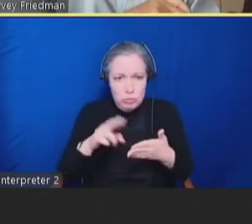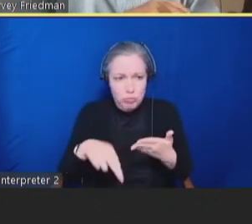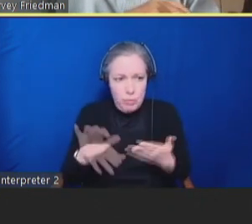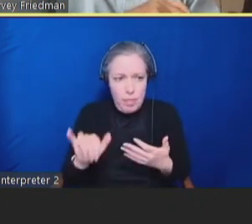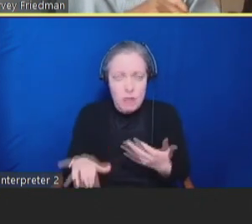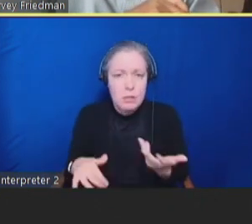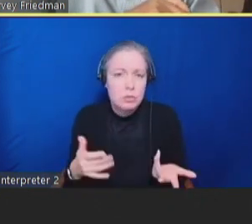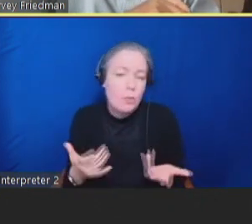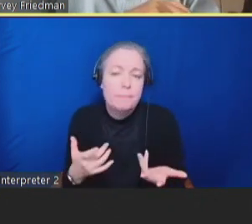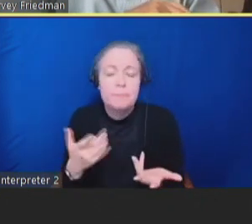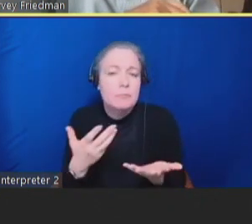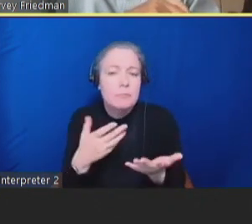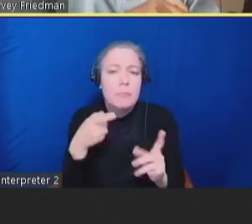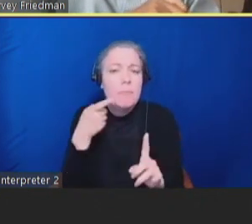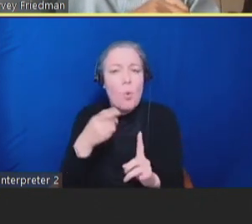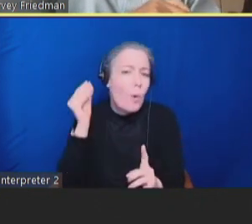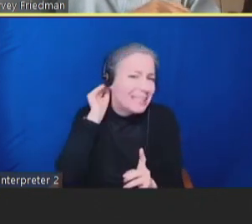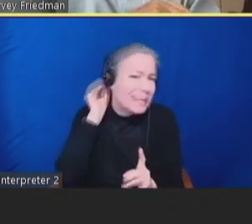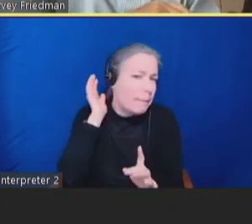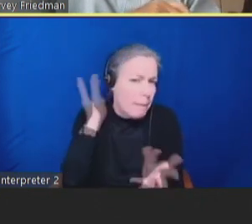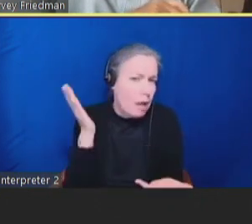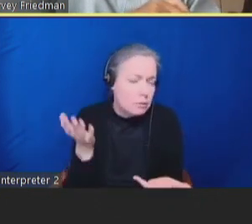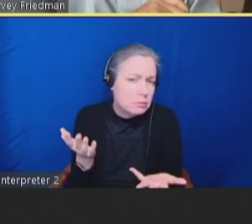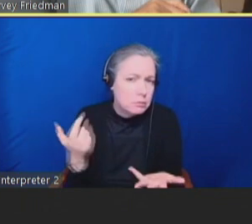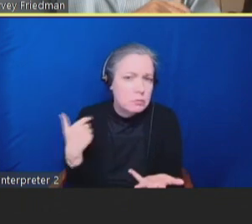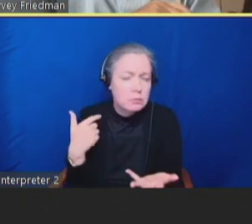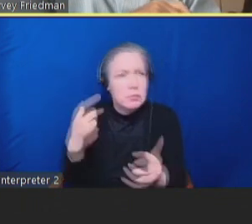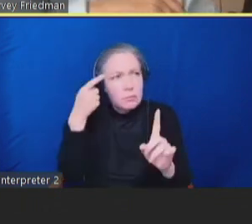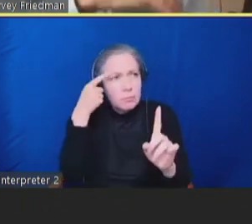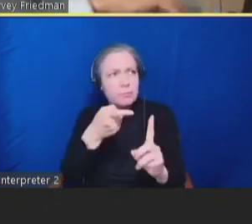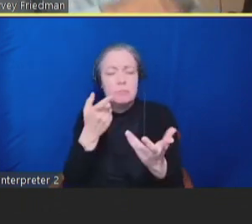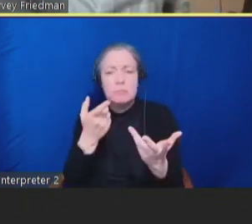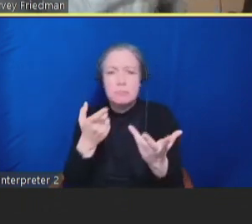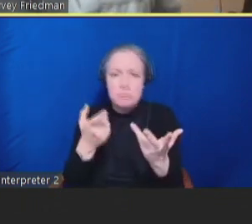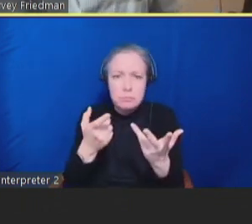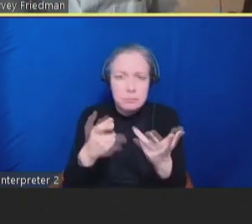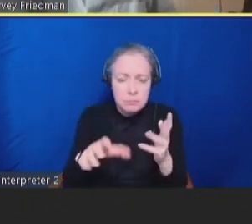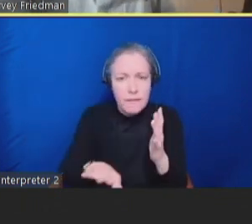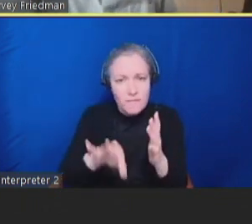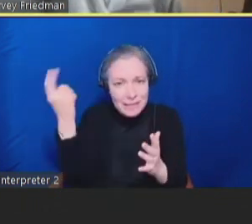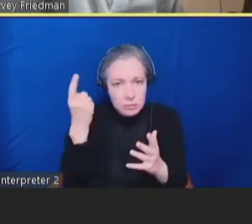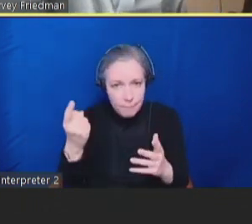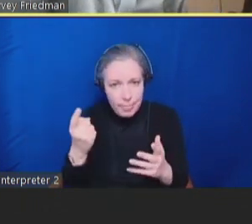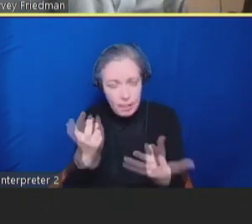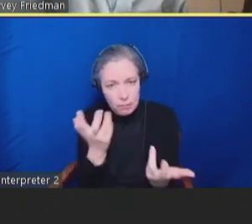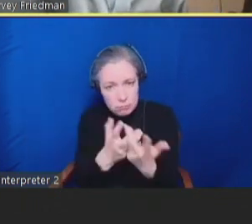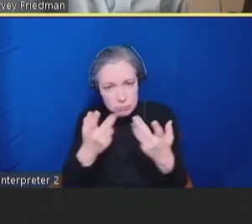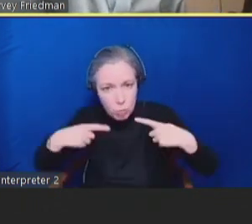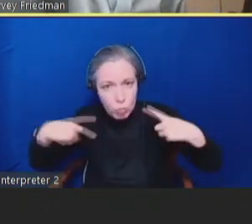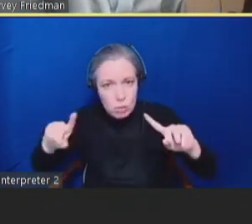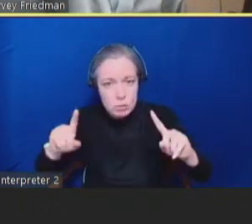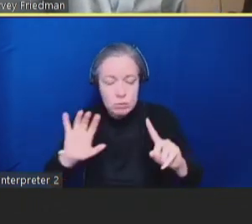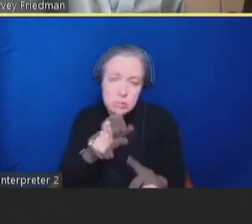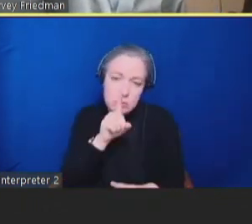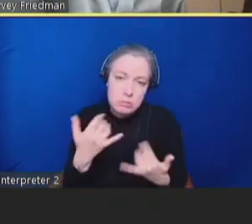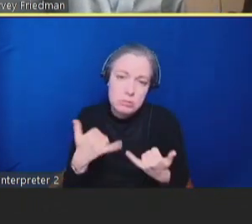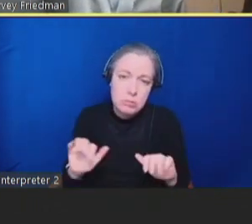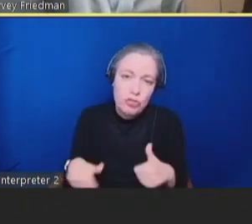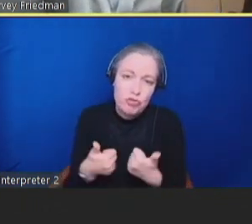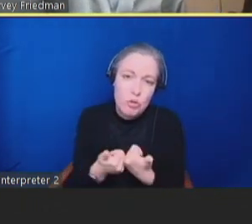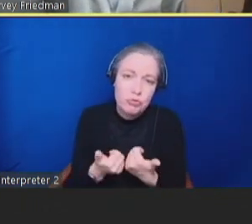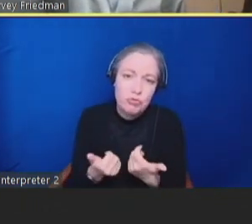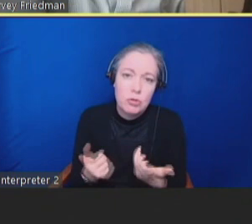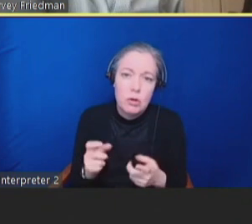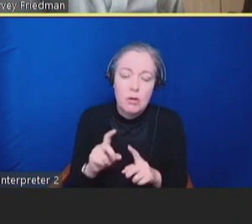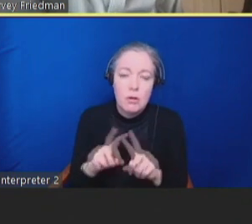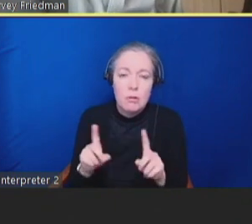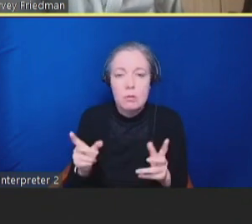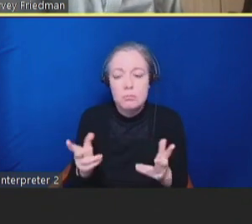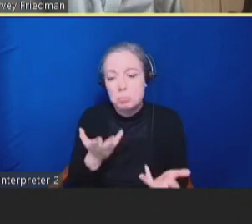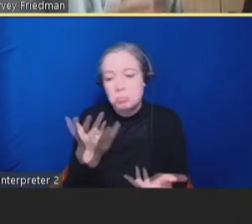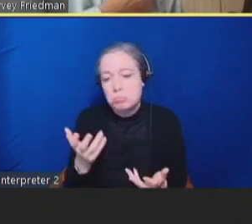that works is going to be the challenge, and probably enhancement will be less so.